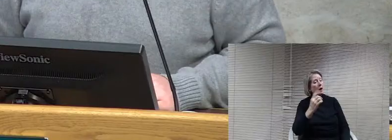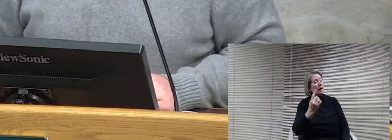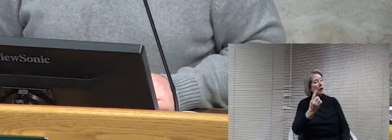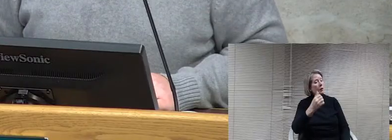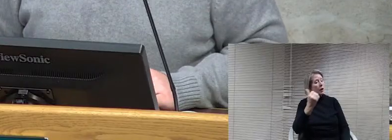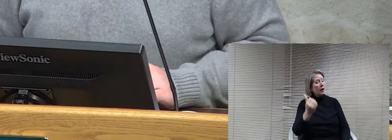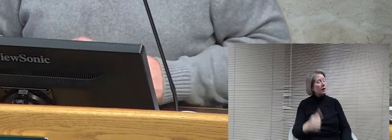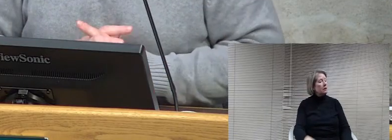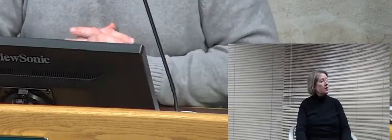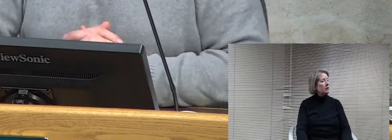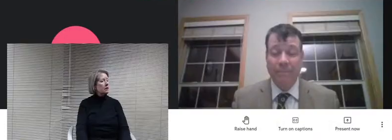Yes, Lisa.